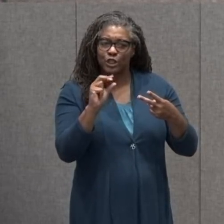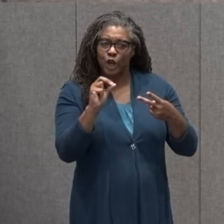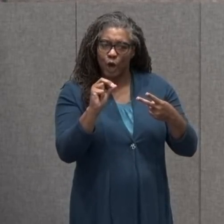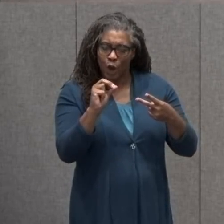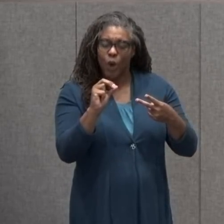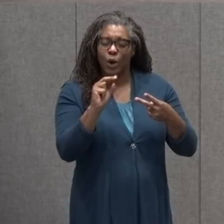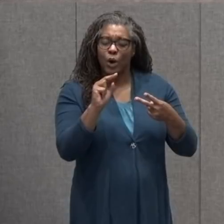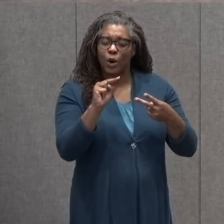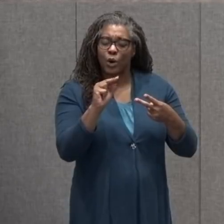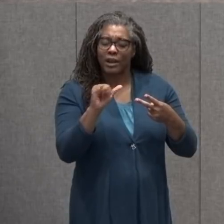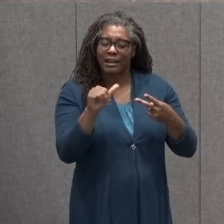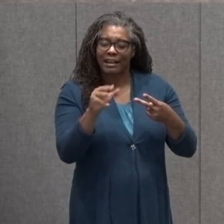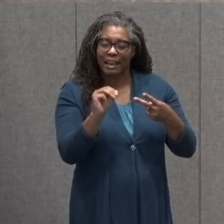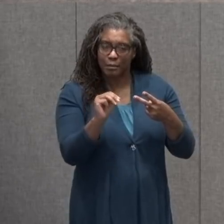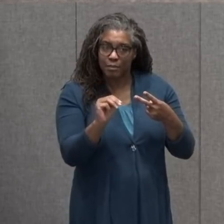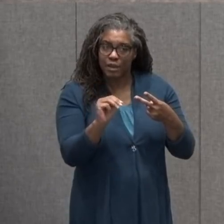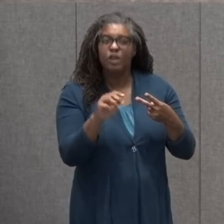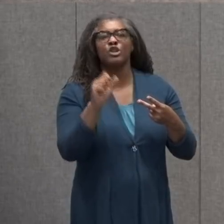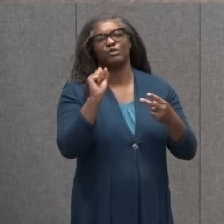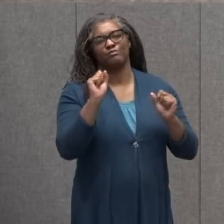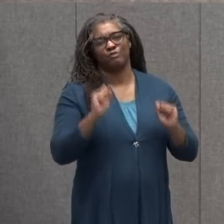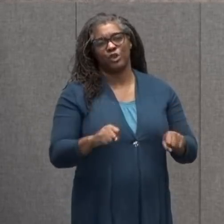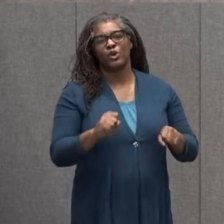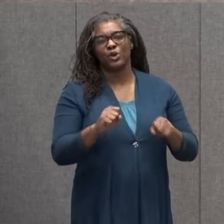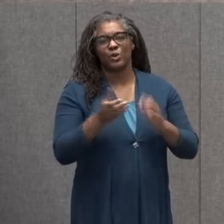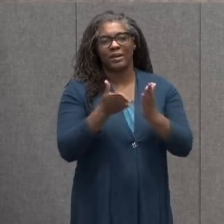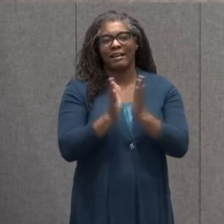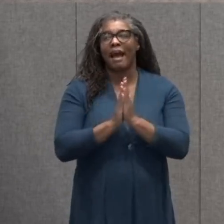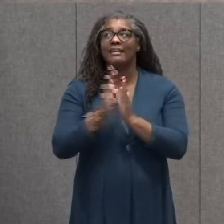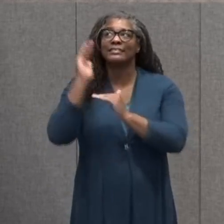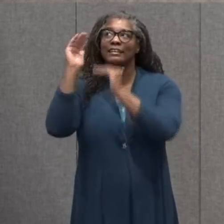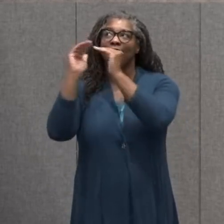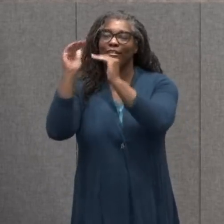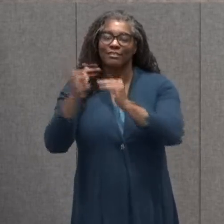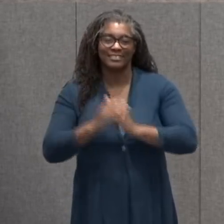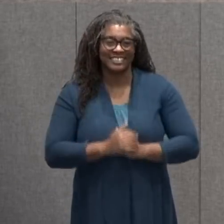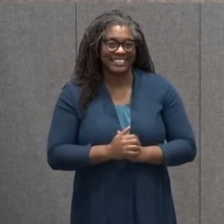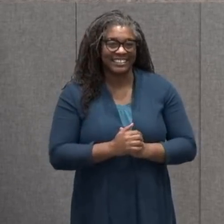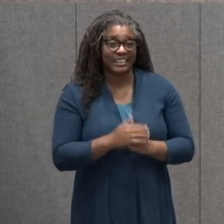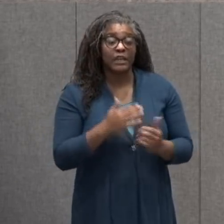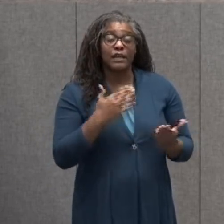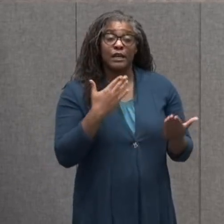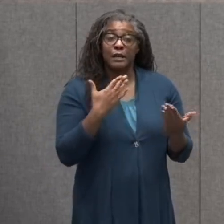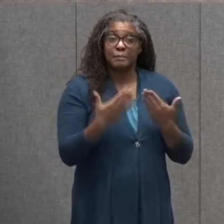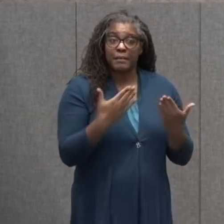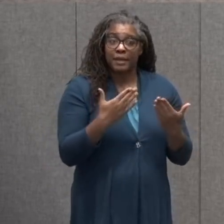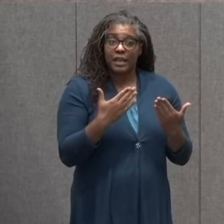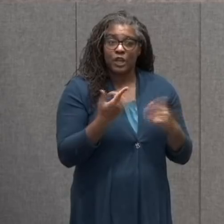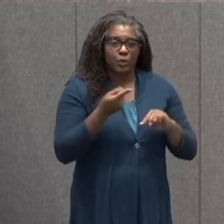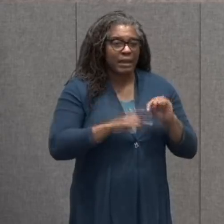But if you're not able to find these cards on our website, or maybe you don't have a printer at home, that's okay.